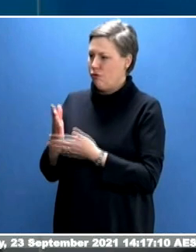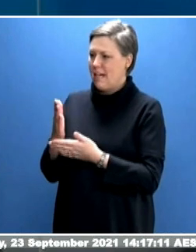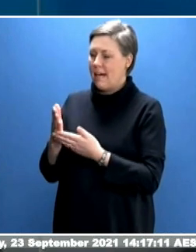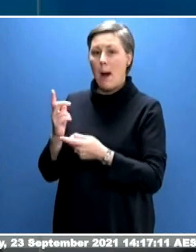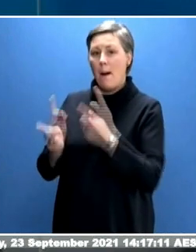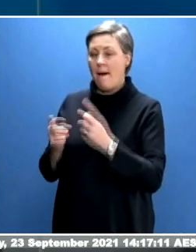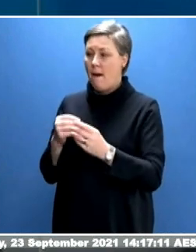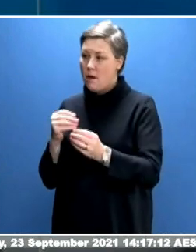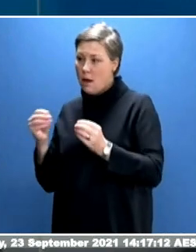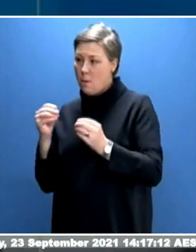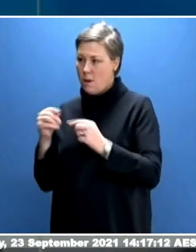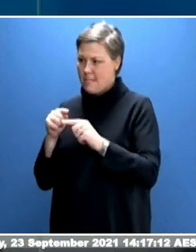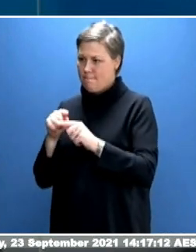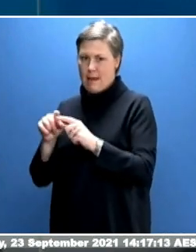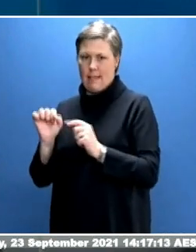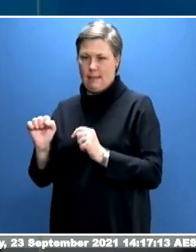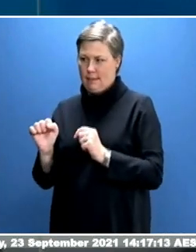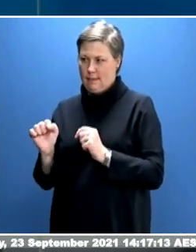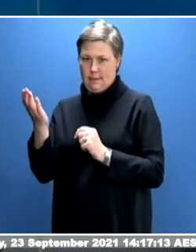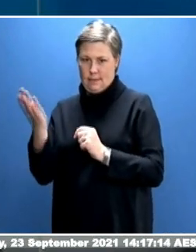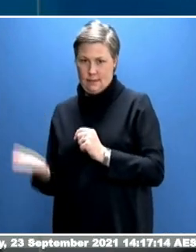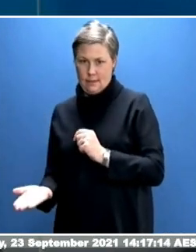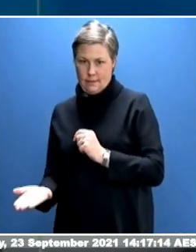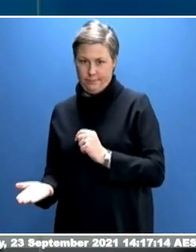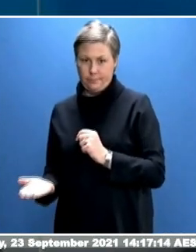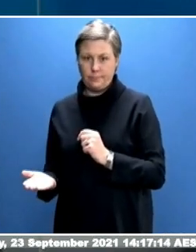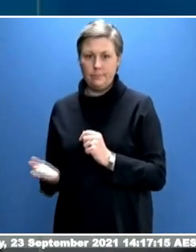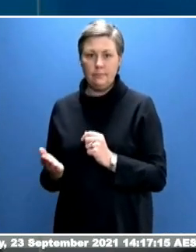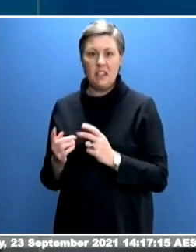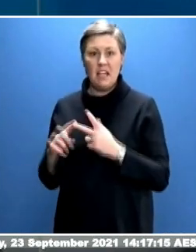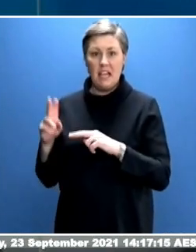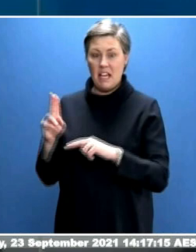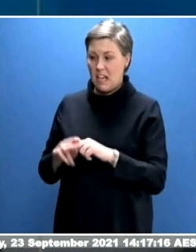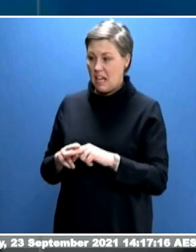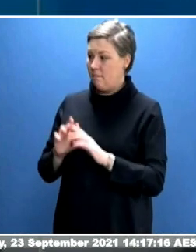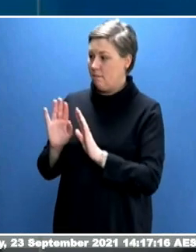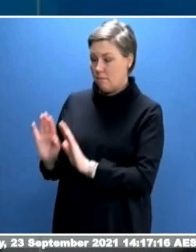So, as a young person who progresses in the facility and depending on